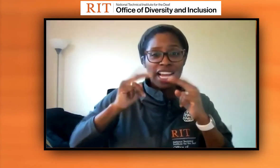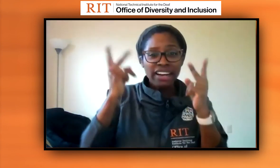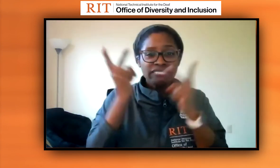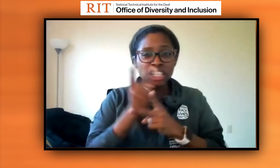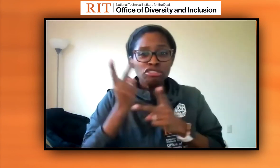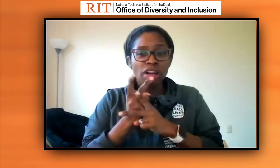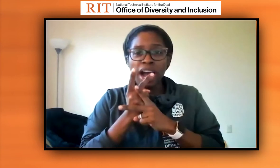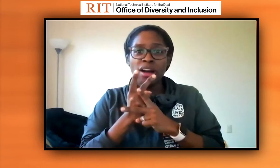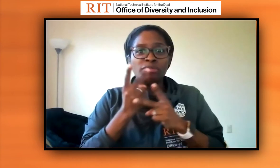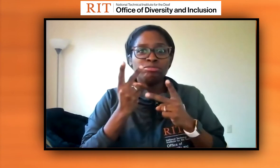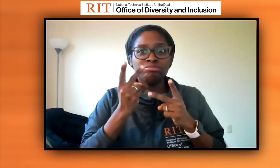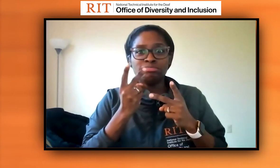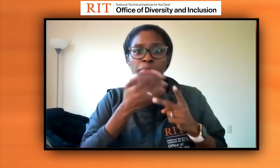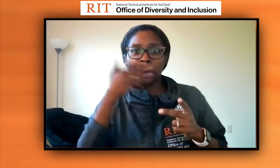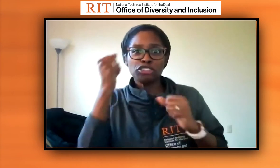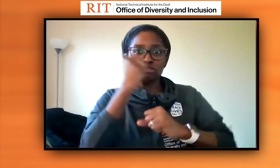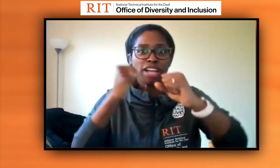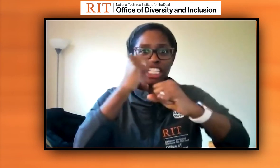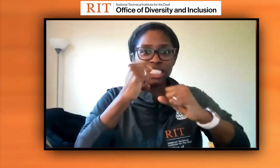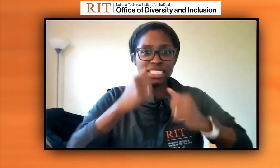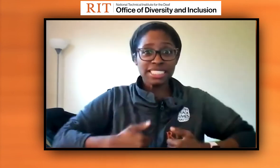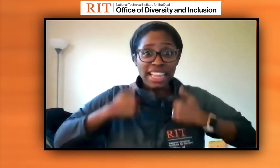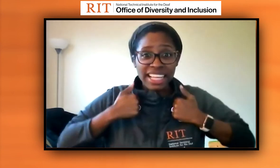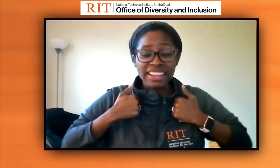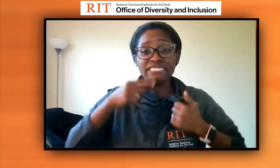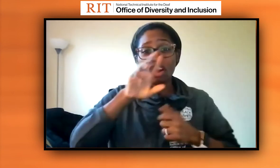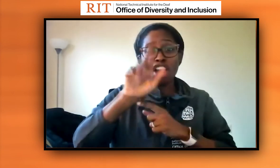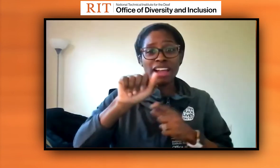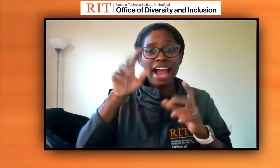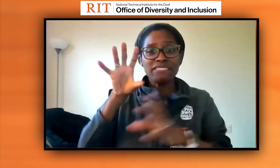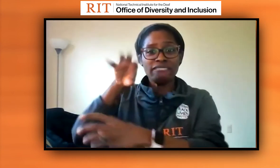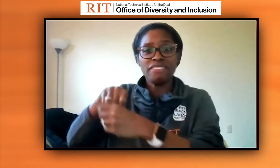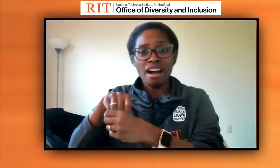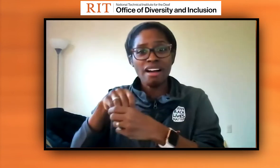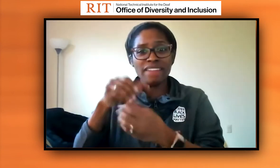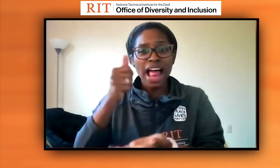The ability to negotiate and figure out the best strategies to live.